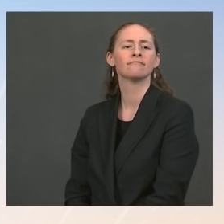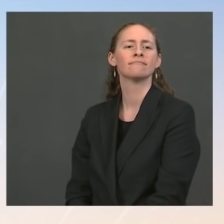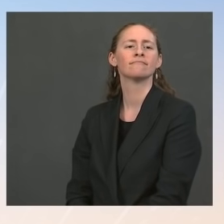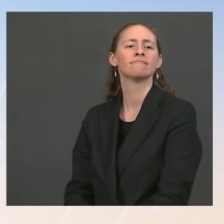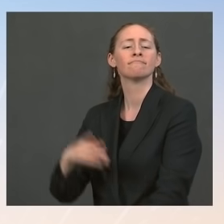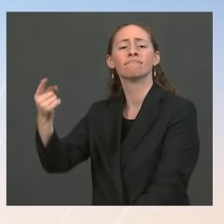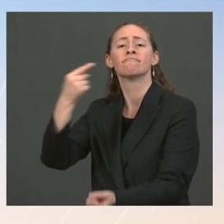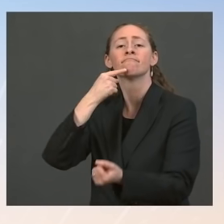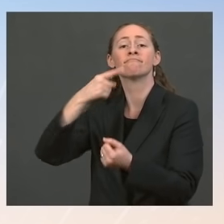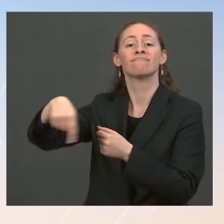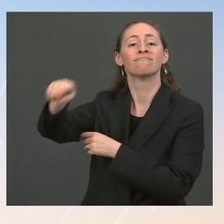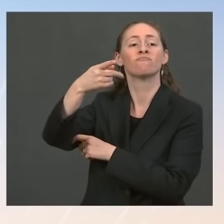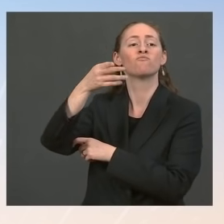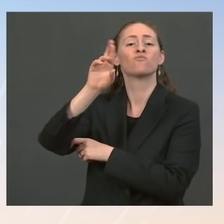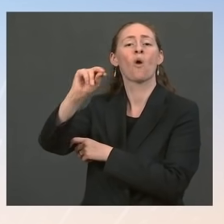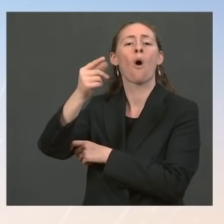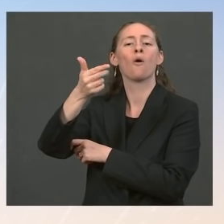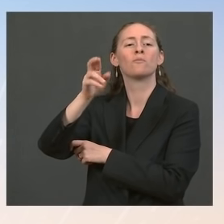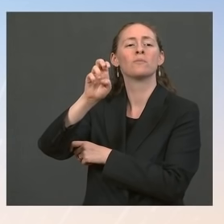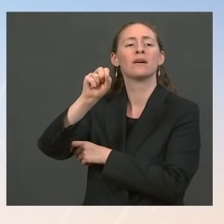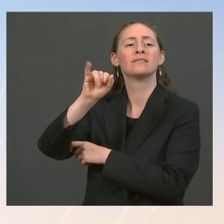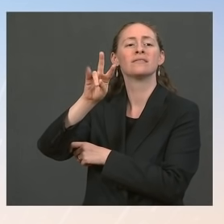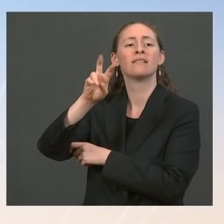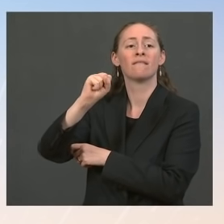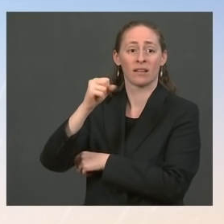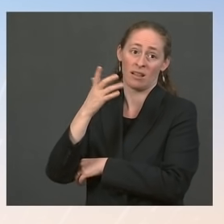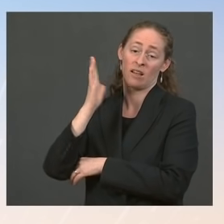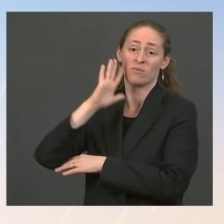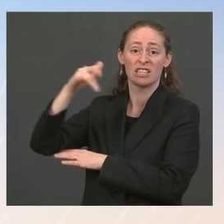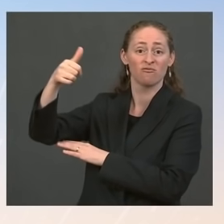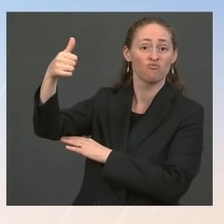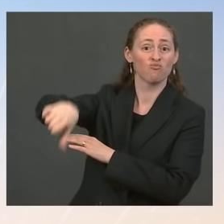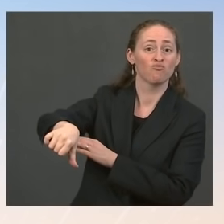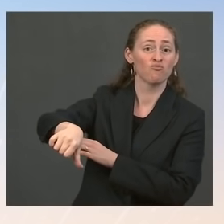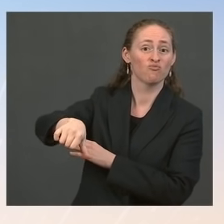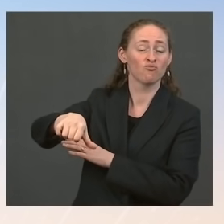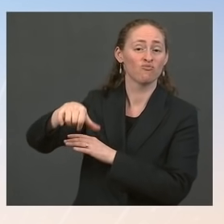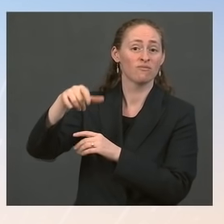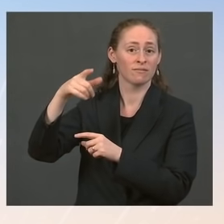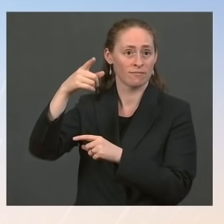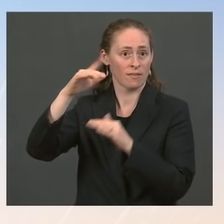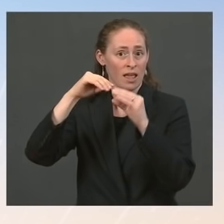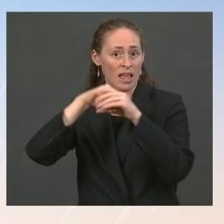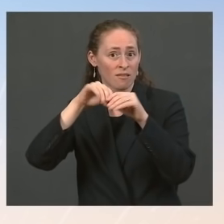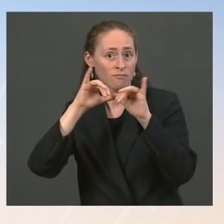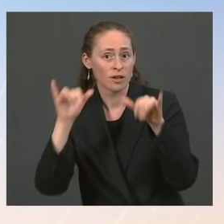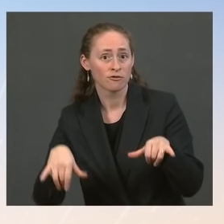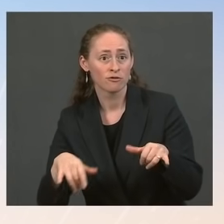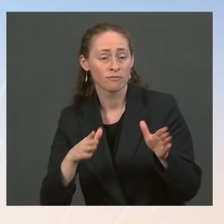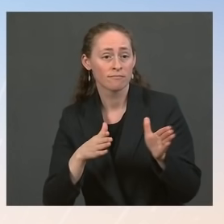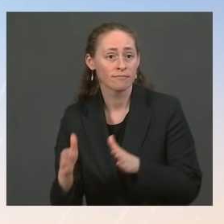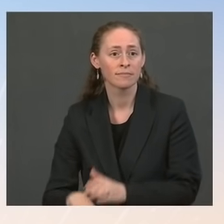directly with progressives this week? Ms. Psaki: As I just noted, he's spoken with a range of Democrats from different parts of the party;